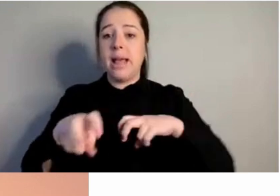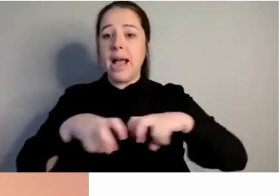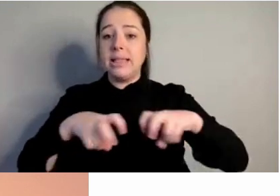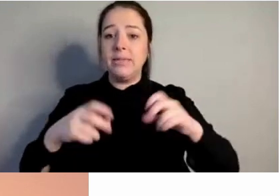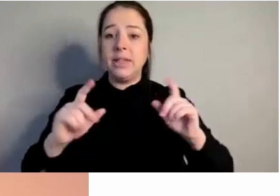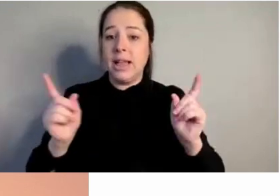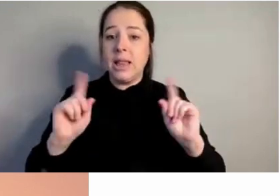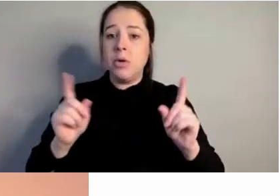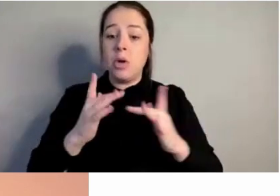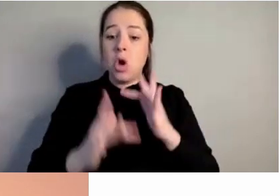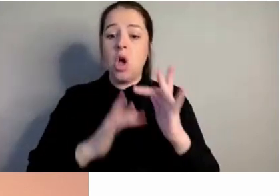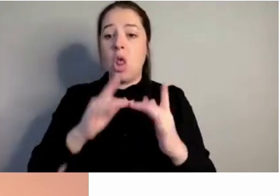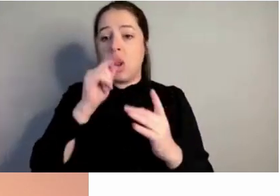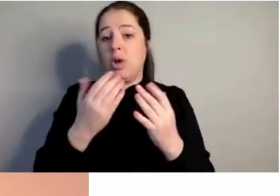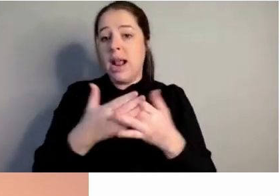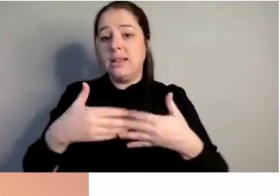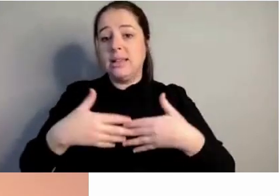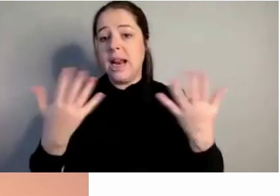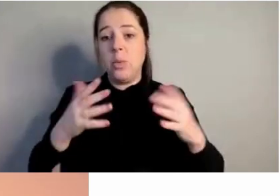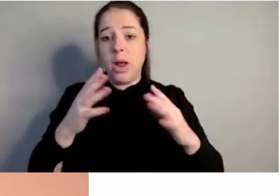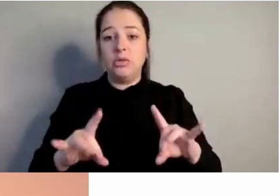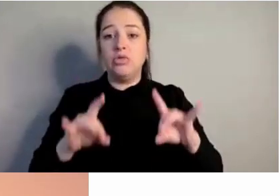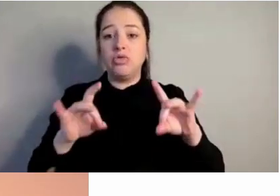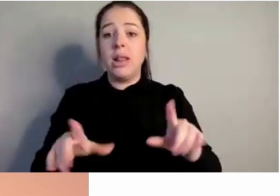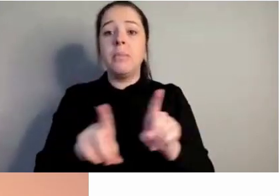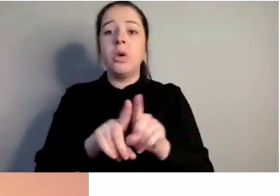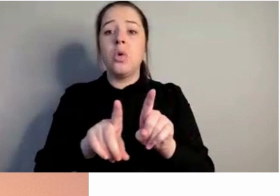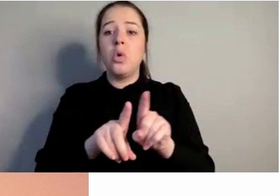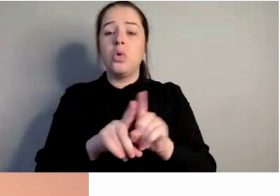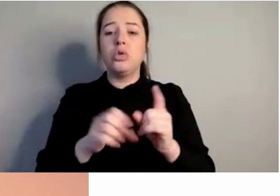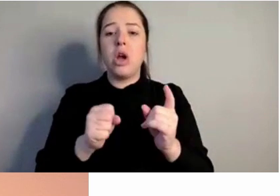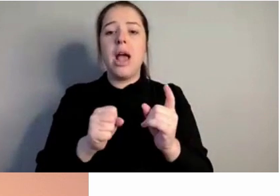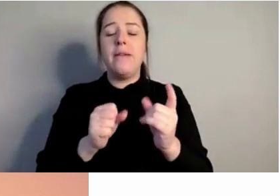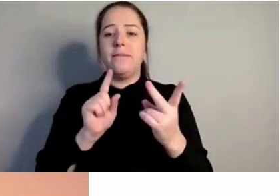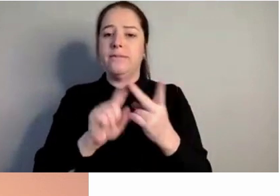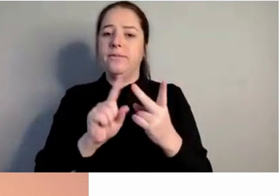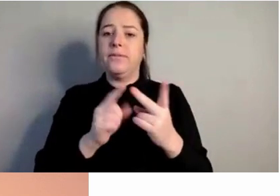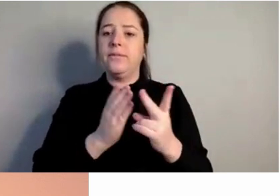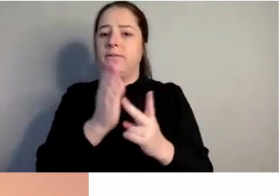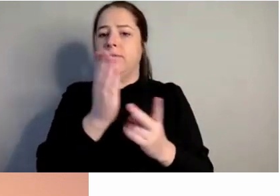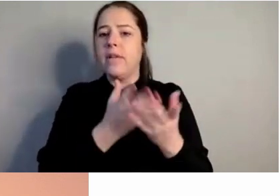and can be accessed from anywhere in the country, but also a way of connecting to the conversation about craft areas